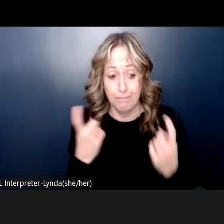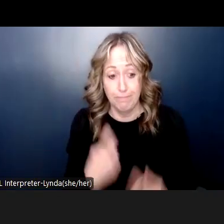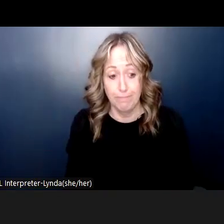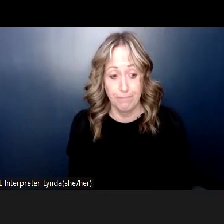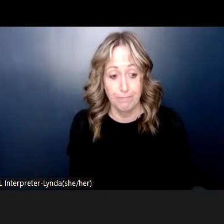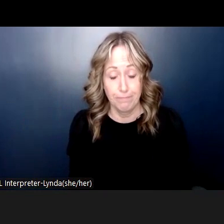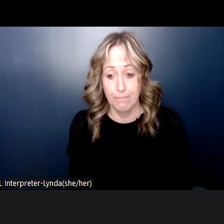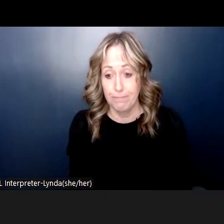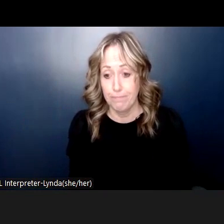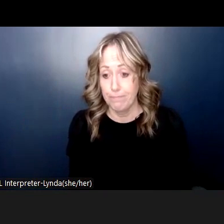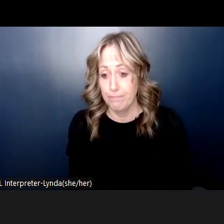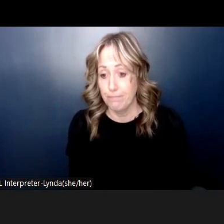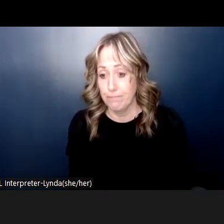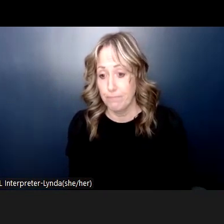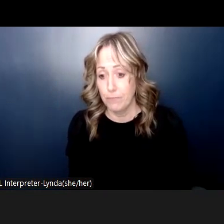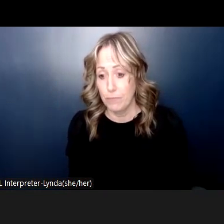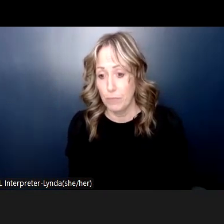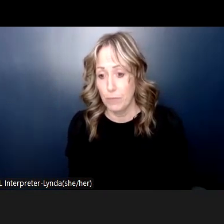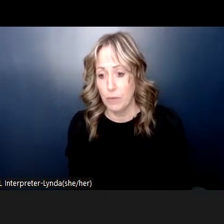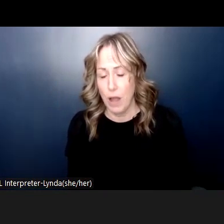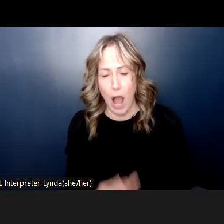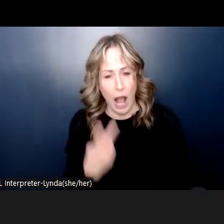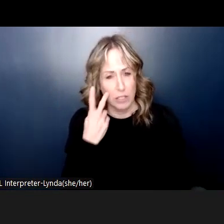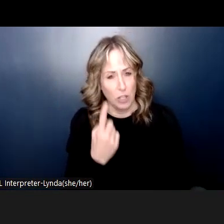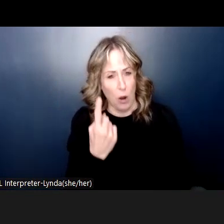Yes. So one question that I just saw in the chat,